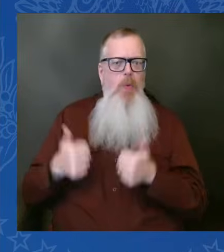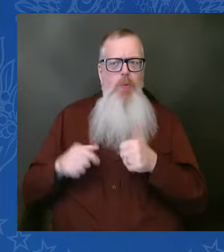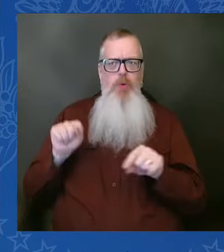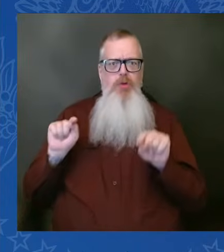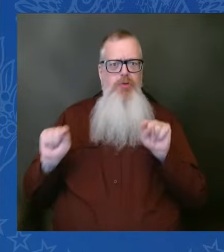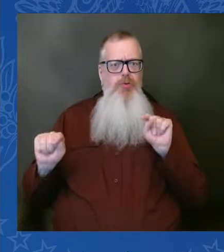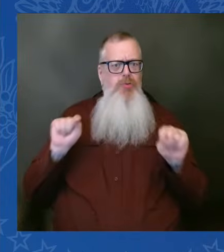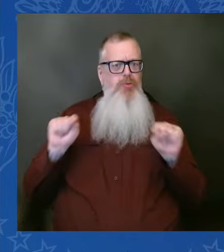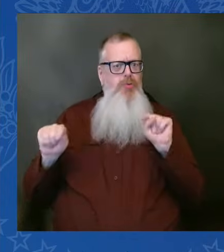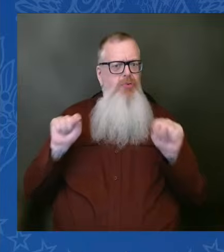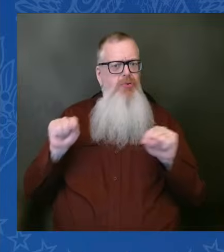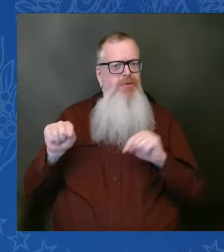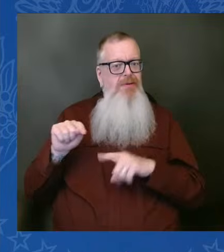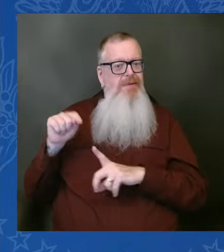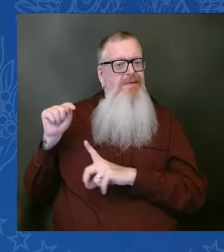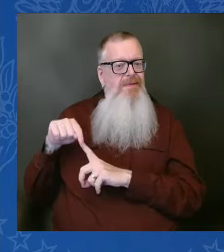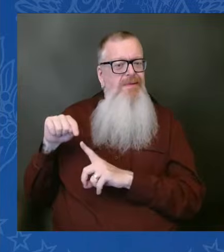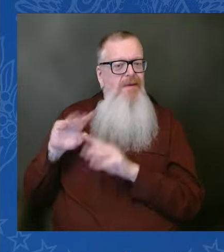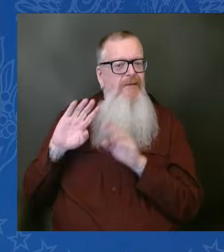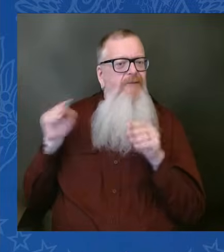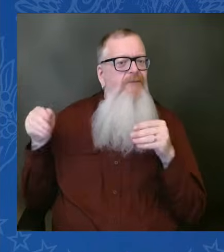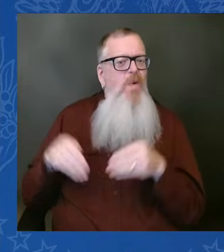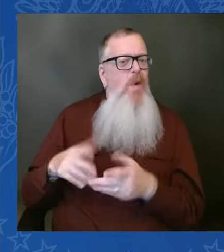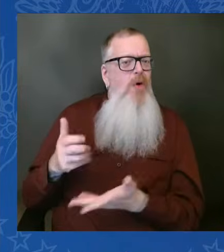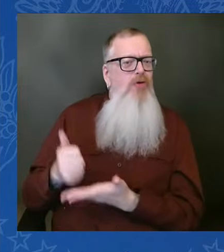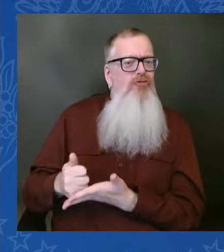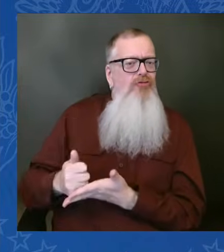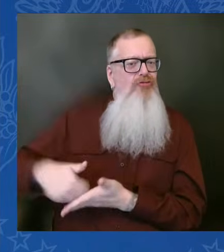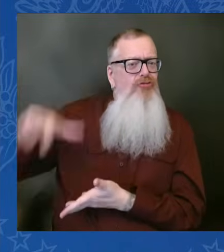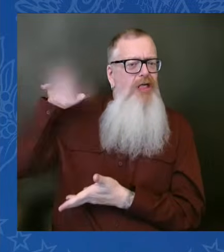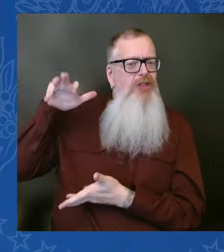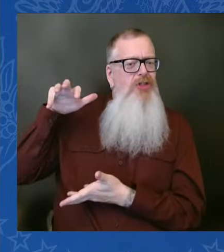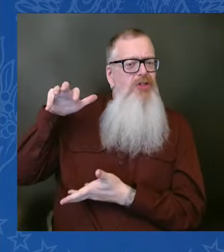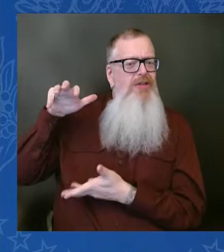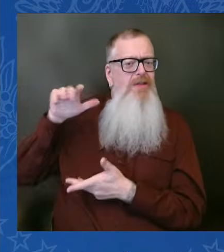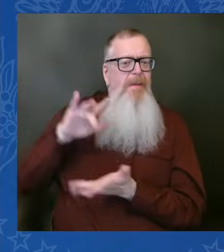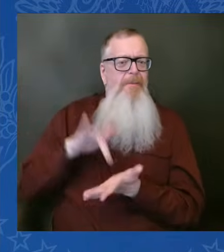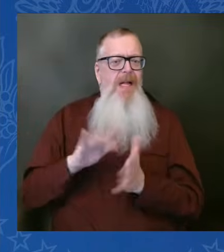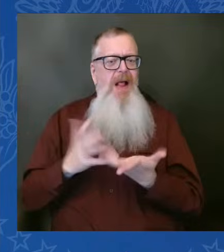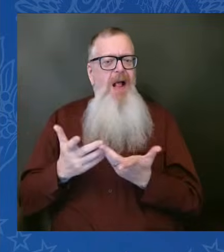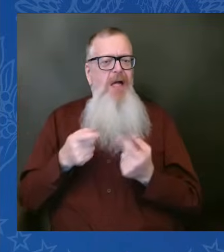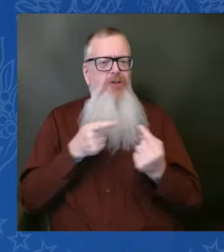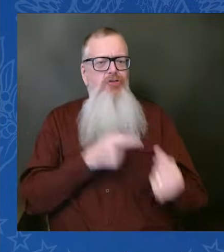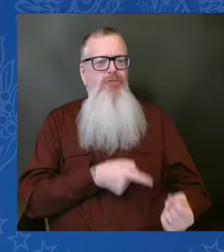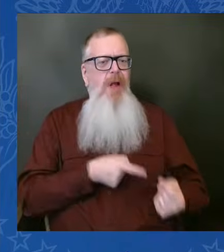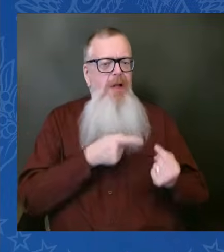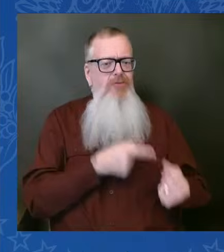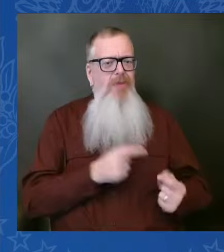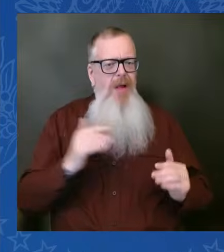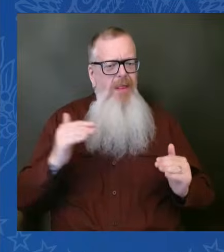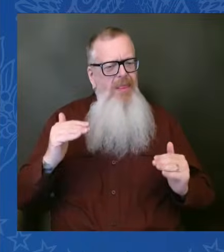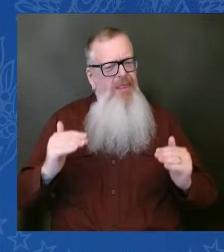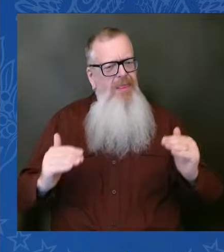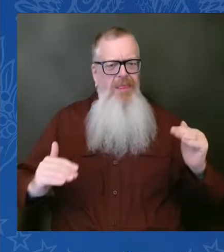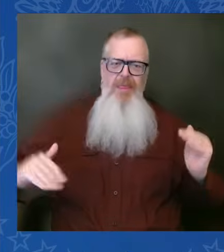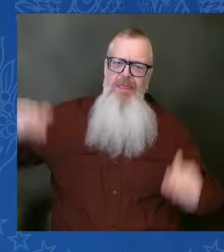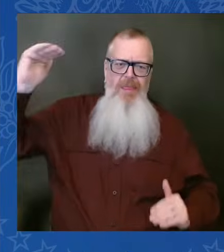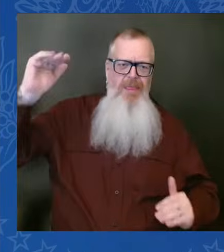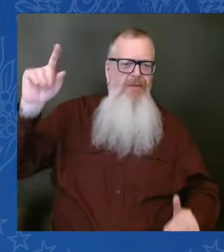while working people and the middle-class struggle to -- for a fair share of growth and economic theory that encouraged industries and live- --